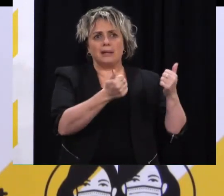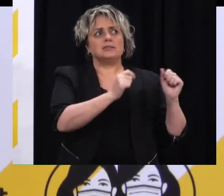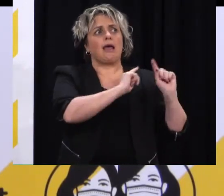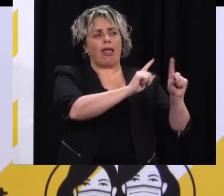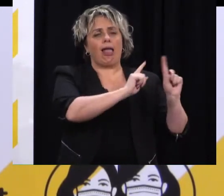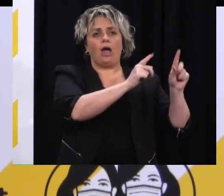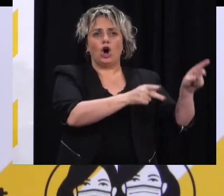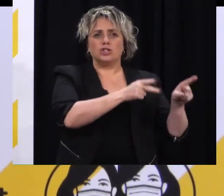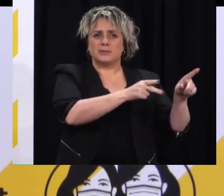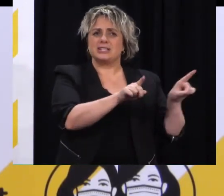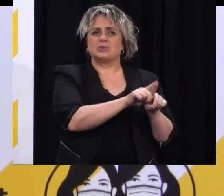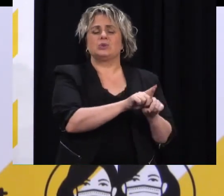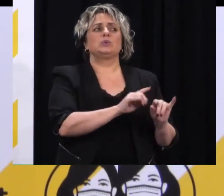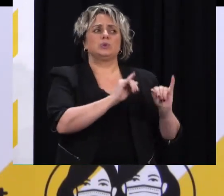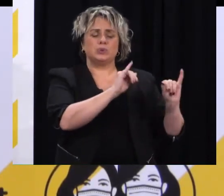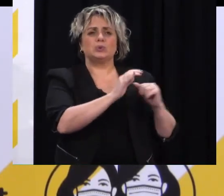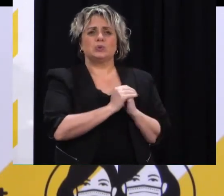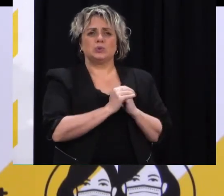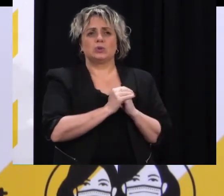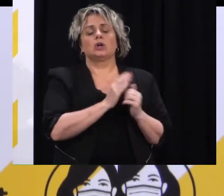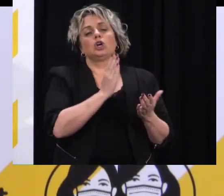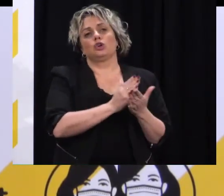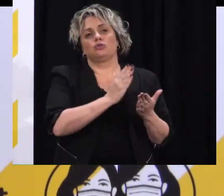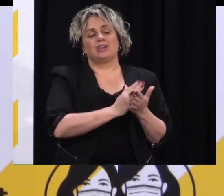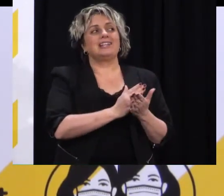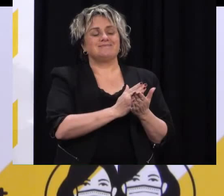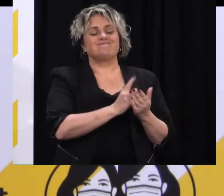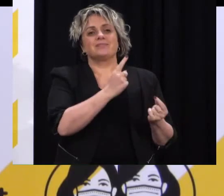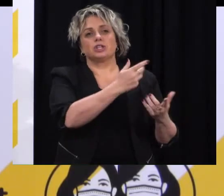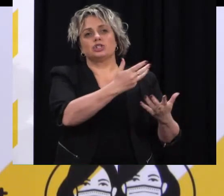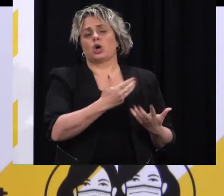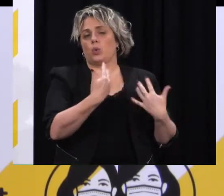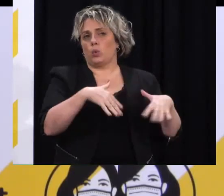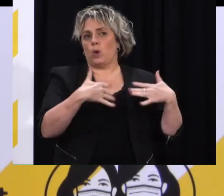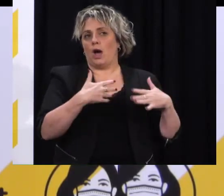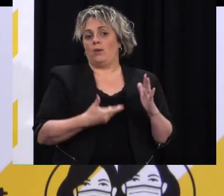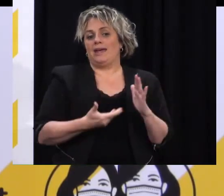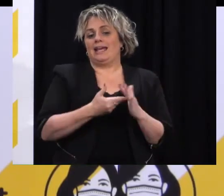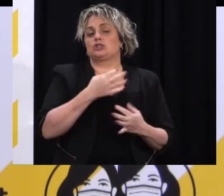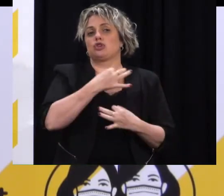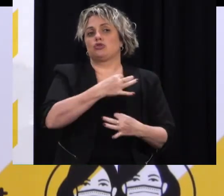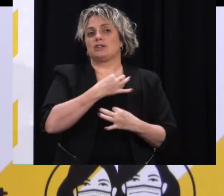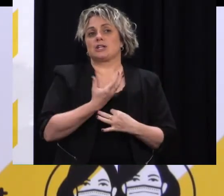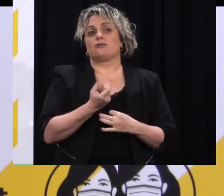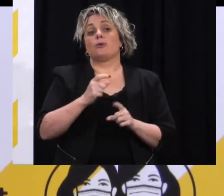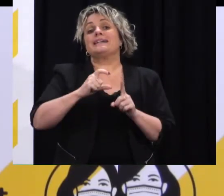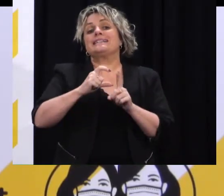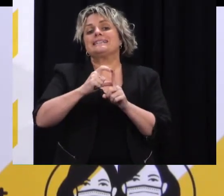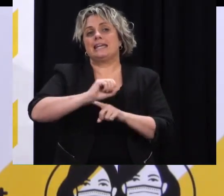seven % are in hospital. >> If you look across at Australia and they, too, are experiencing very high rates of